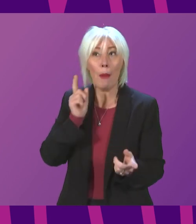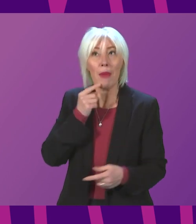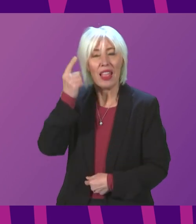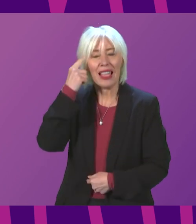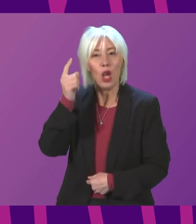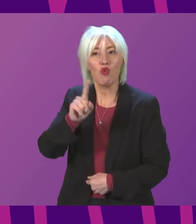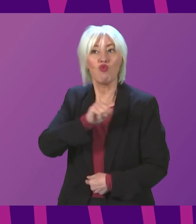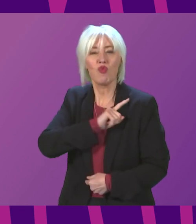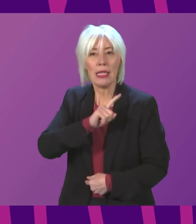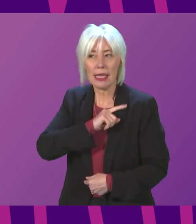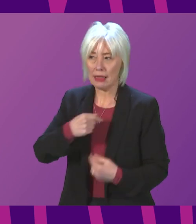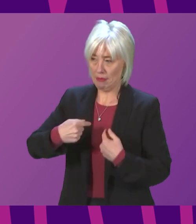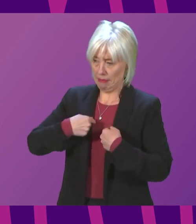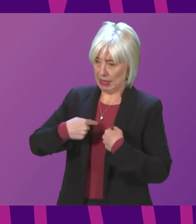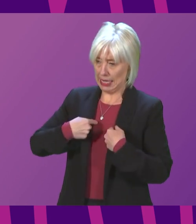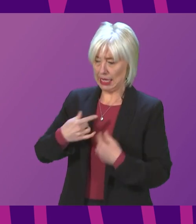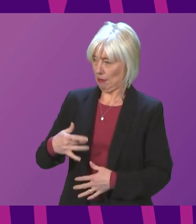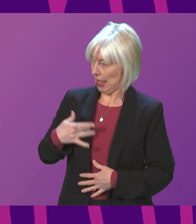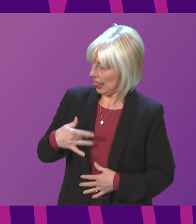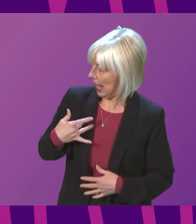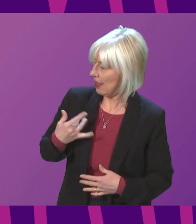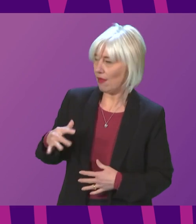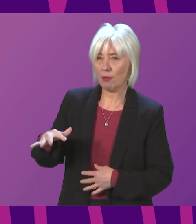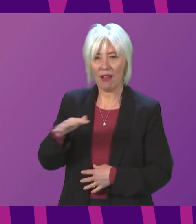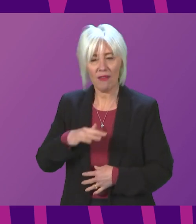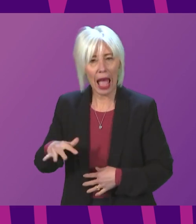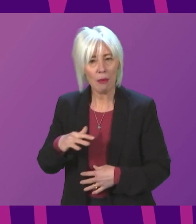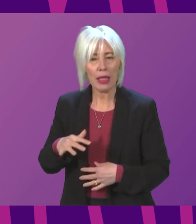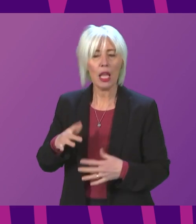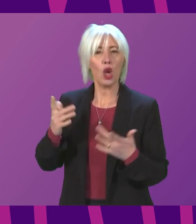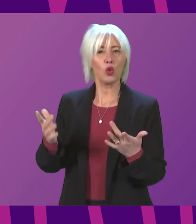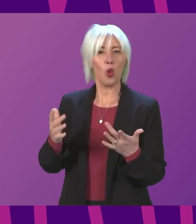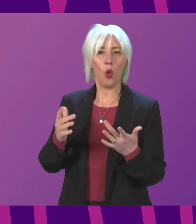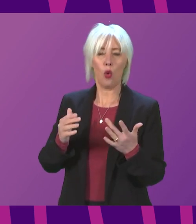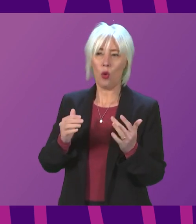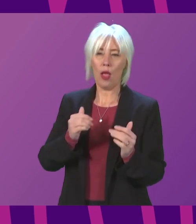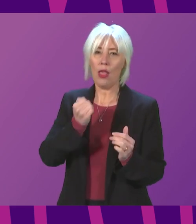their life and their loved ones. The level of hospitalisations and the level of infection